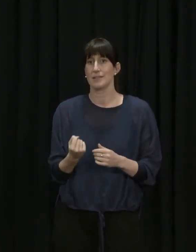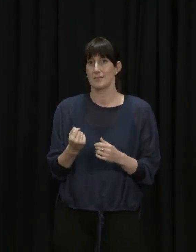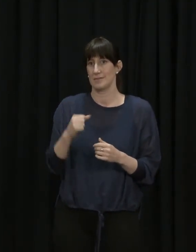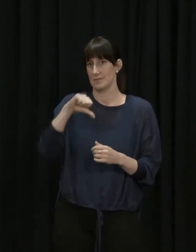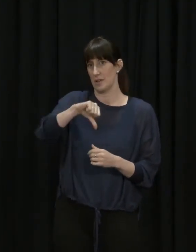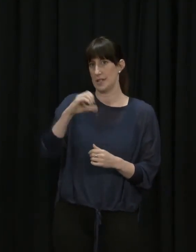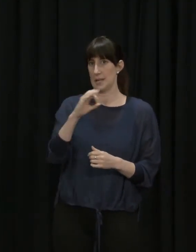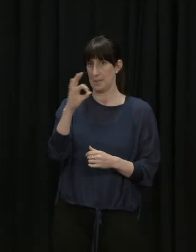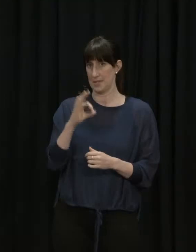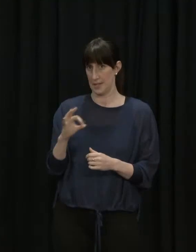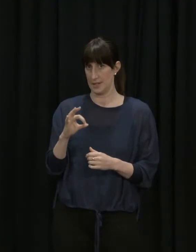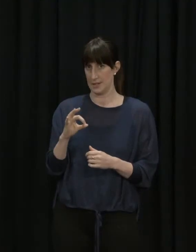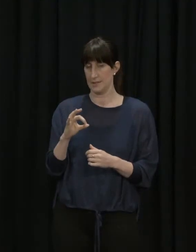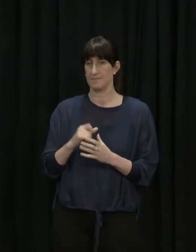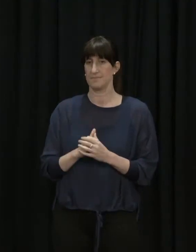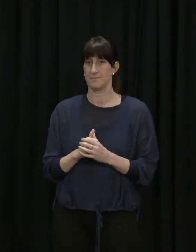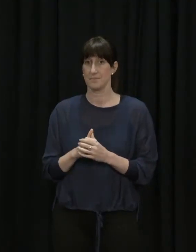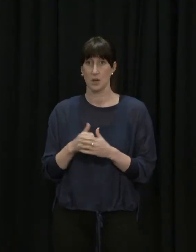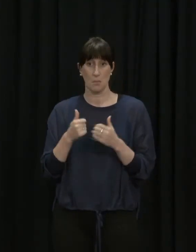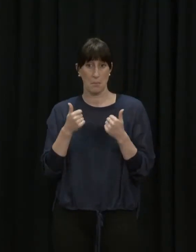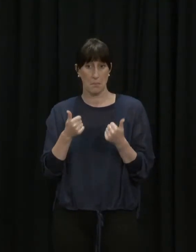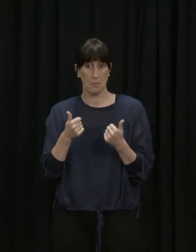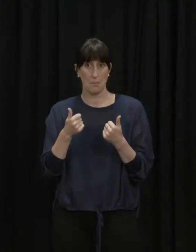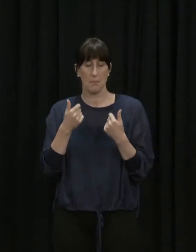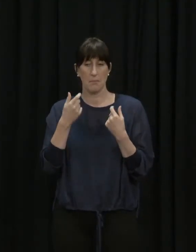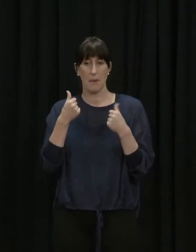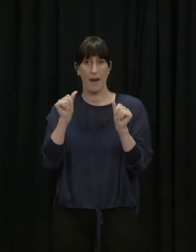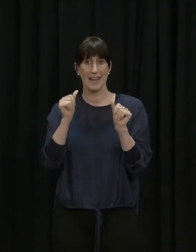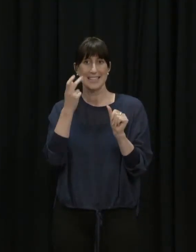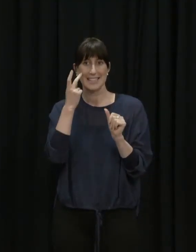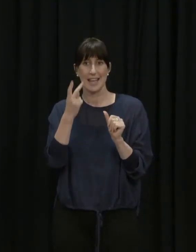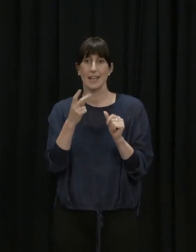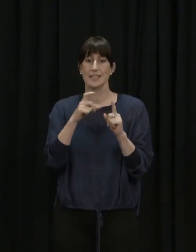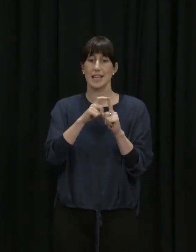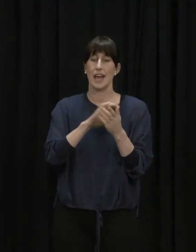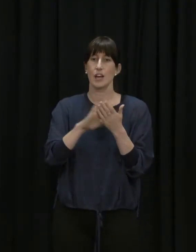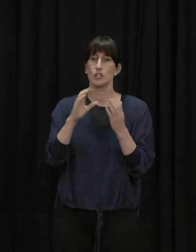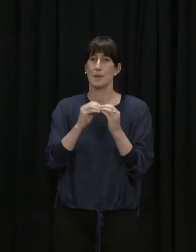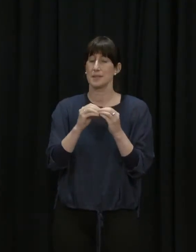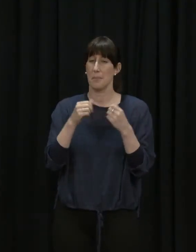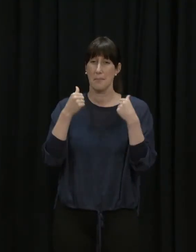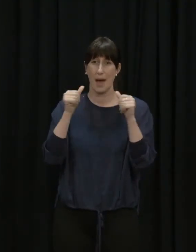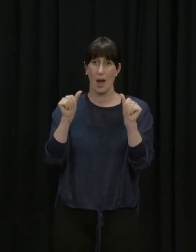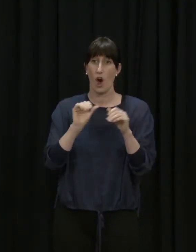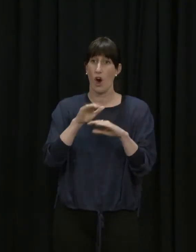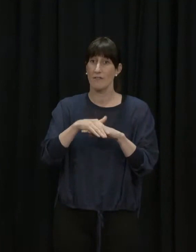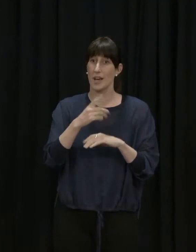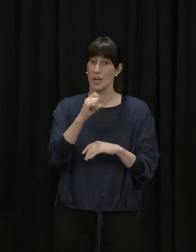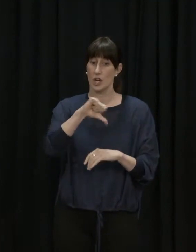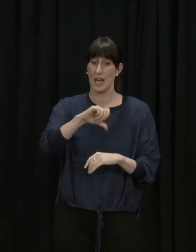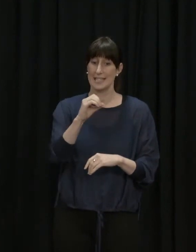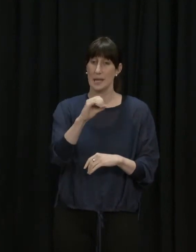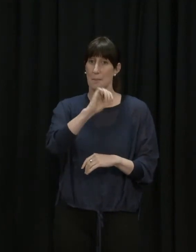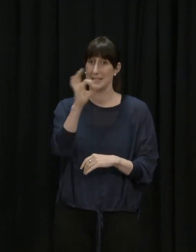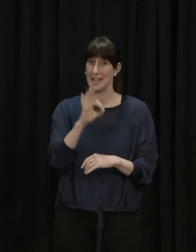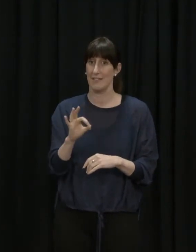people in each DHP area need to